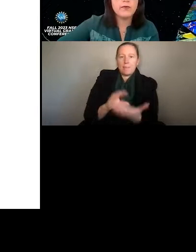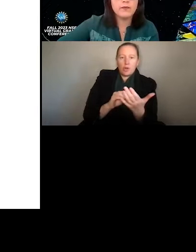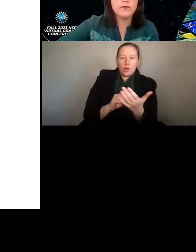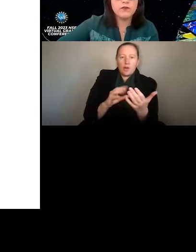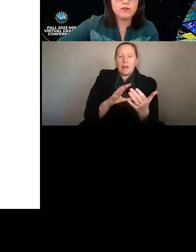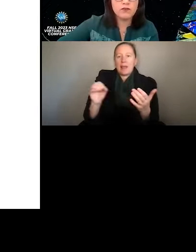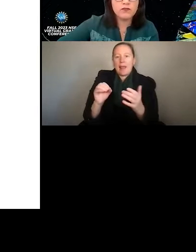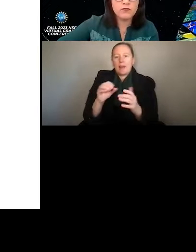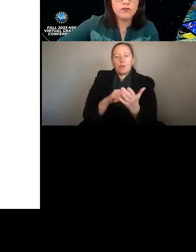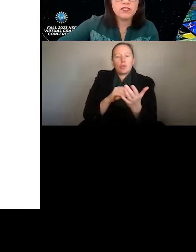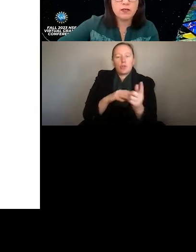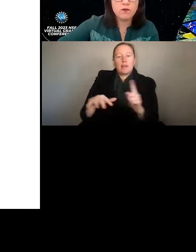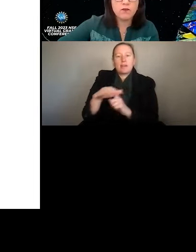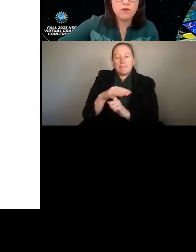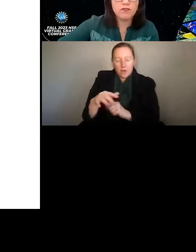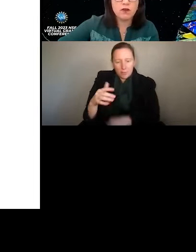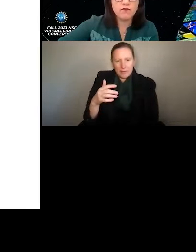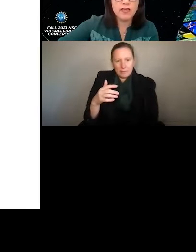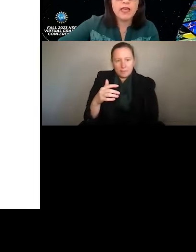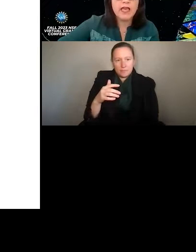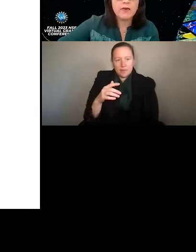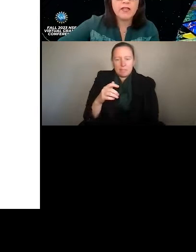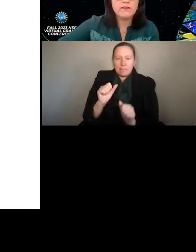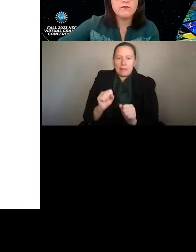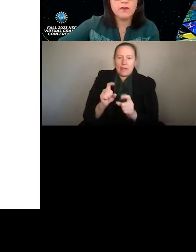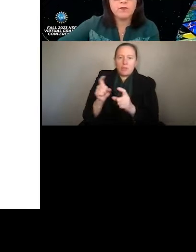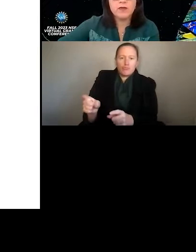prepared both to contribute to the STEM workforce of and benefit from